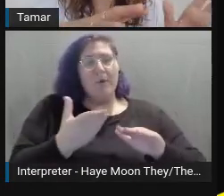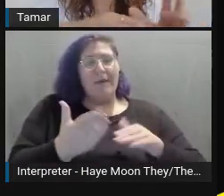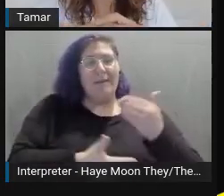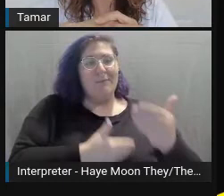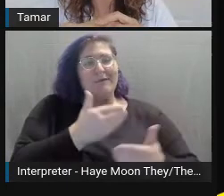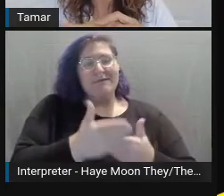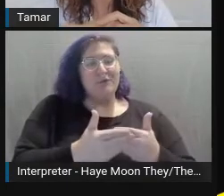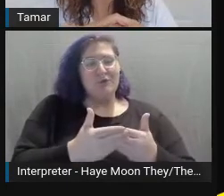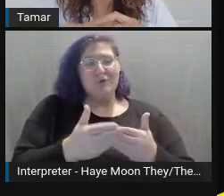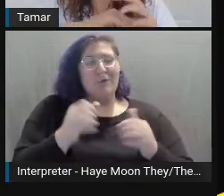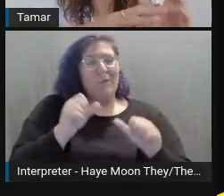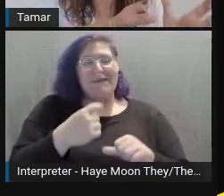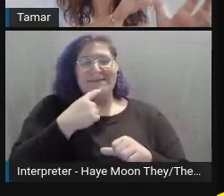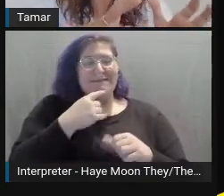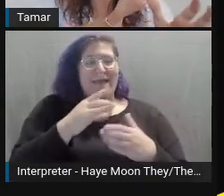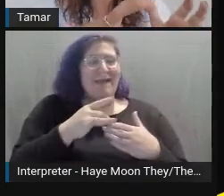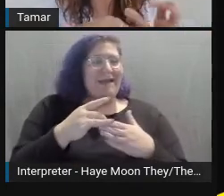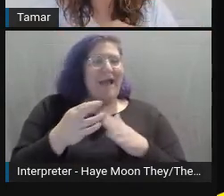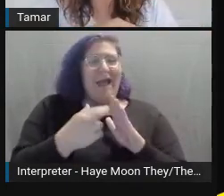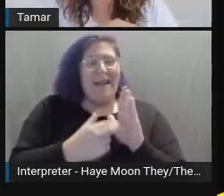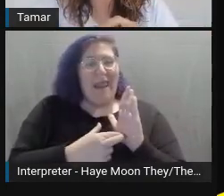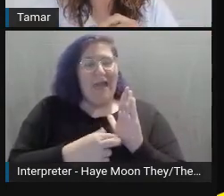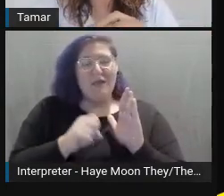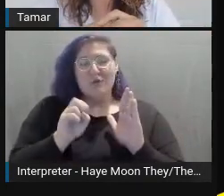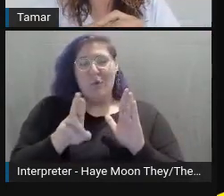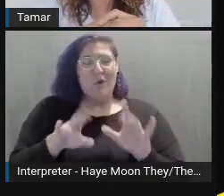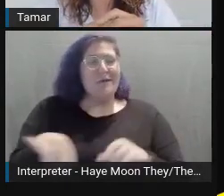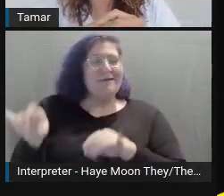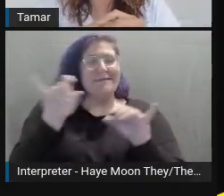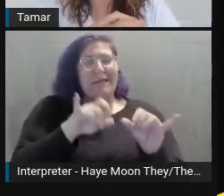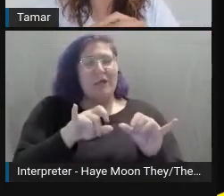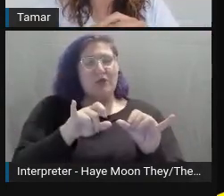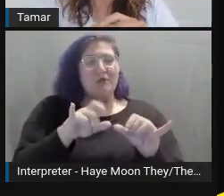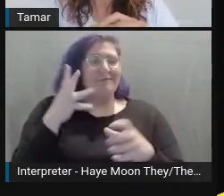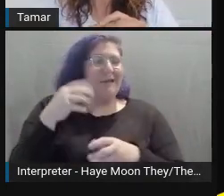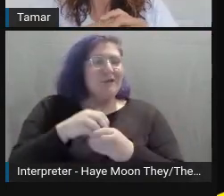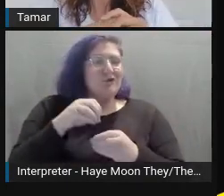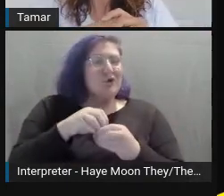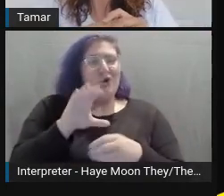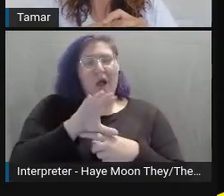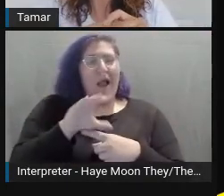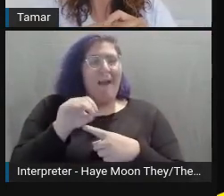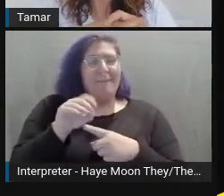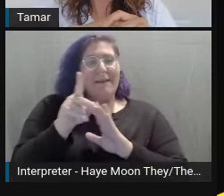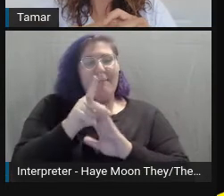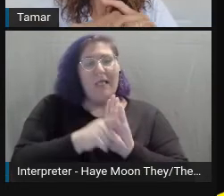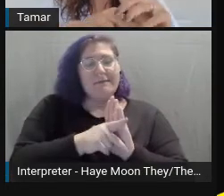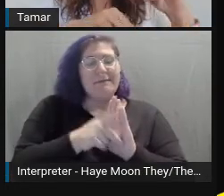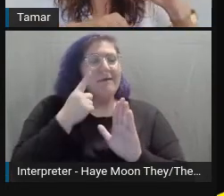or internal company policies for accessibility.